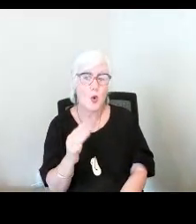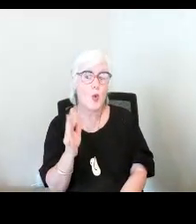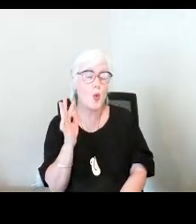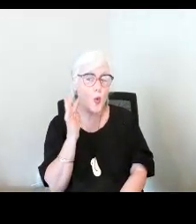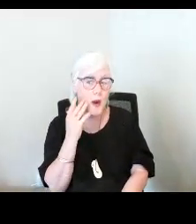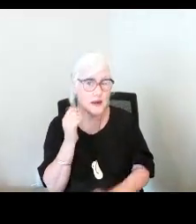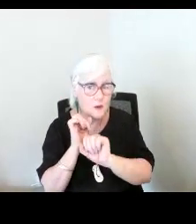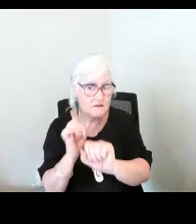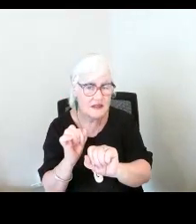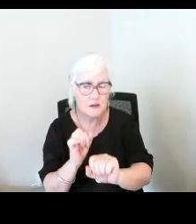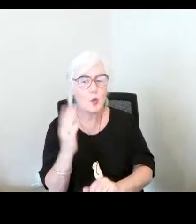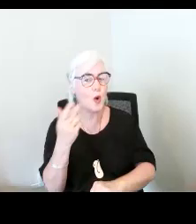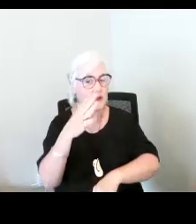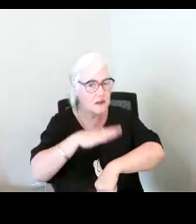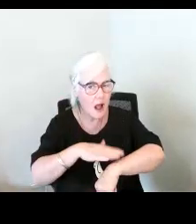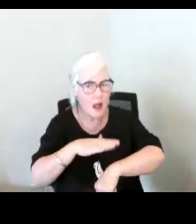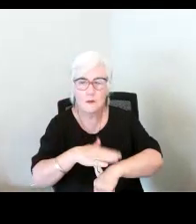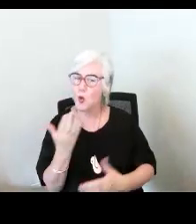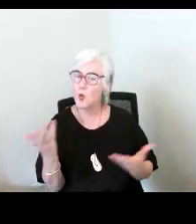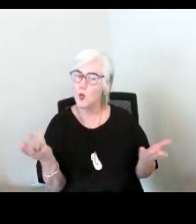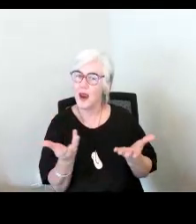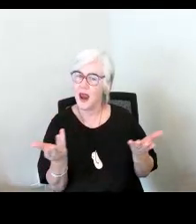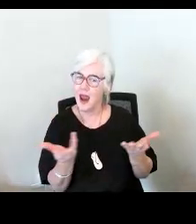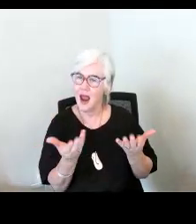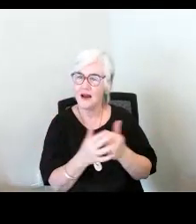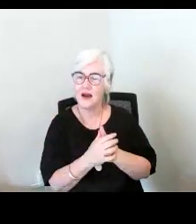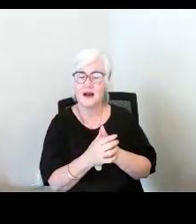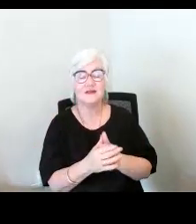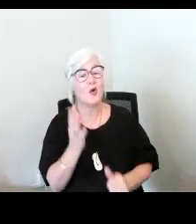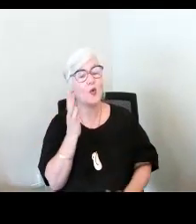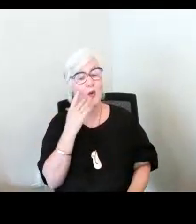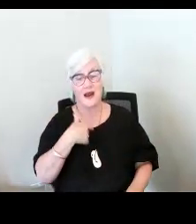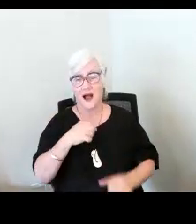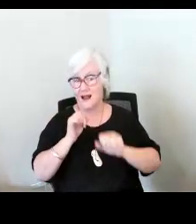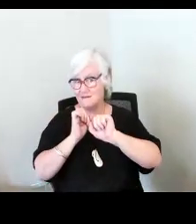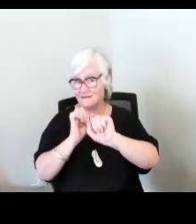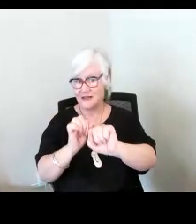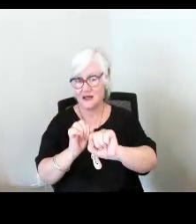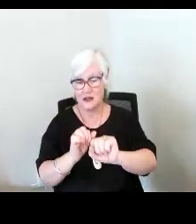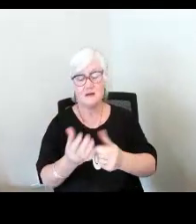suits them. I can now see that as soon as I visit them, and I say I have a disability;